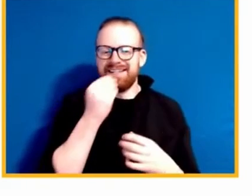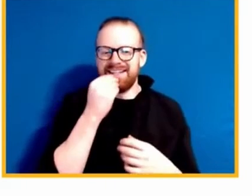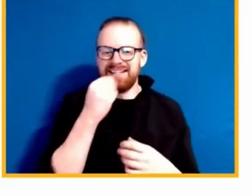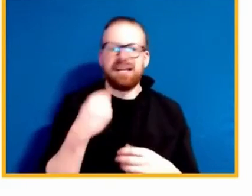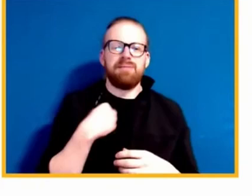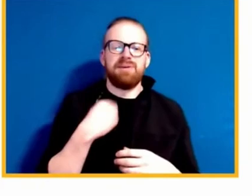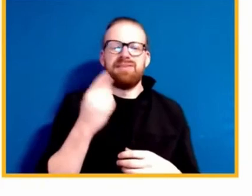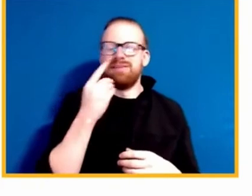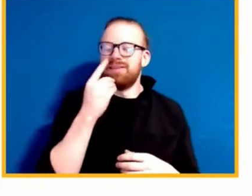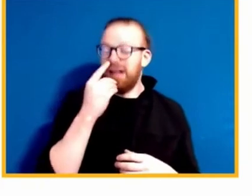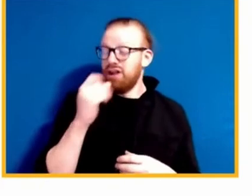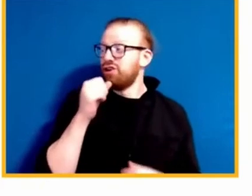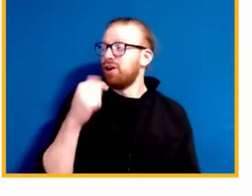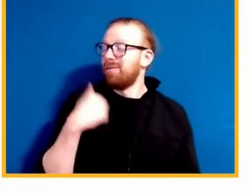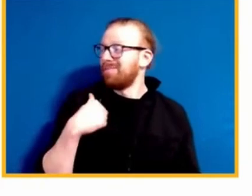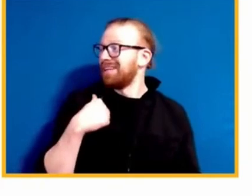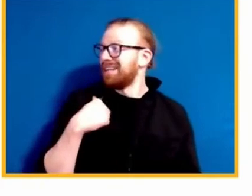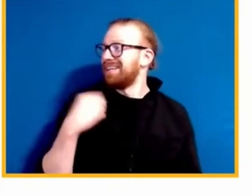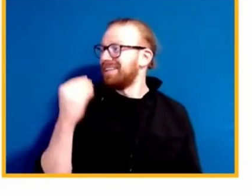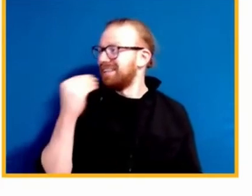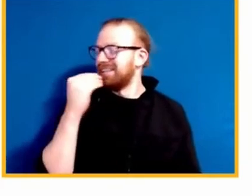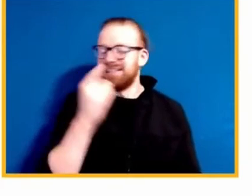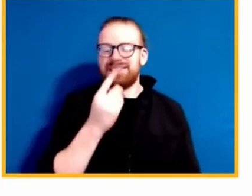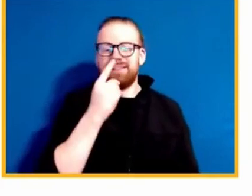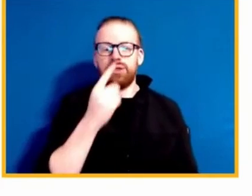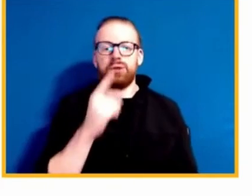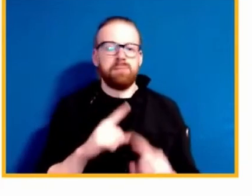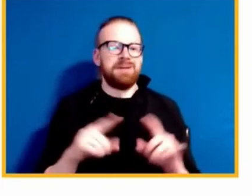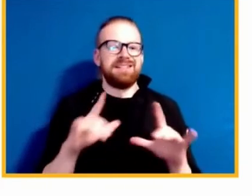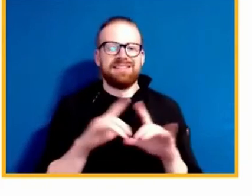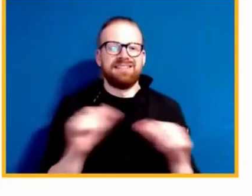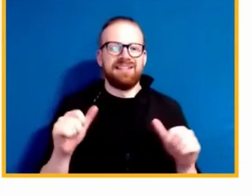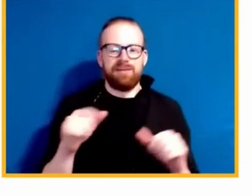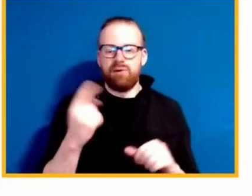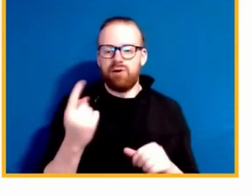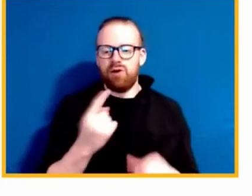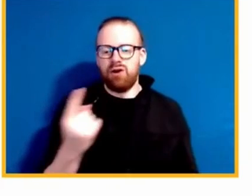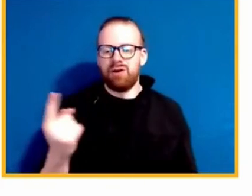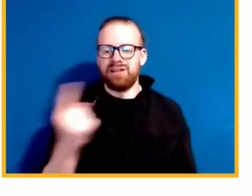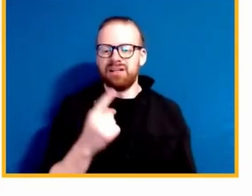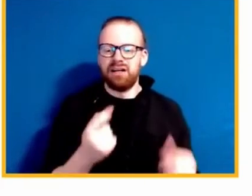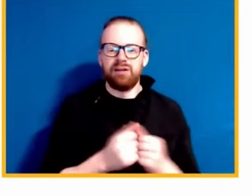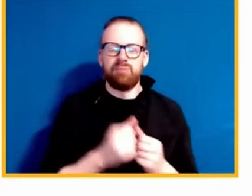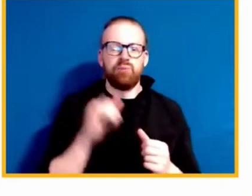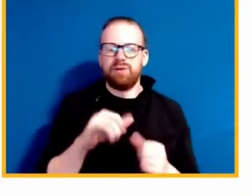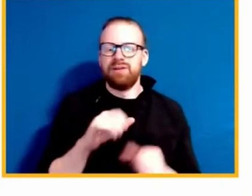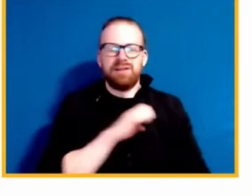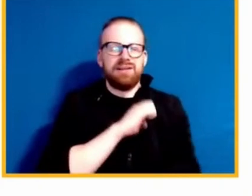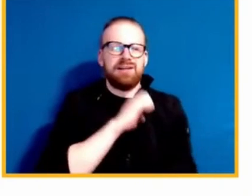for dinner instead of, you know, me having dinner. But at the same time, they always come with that fearsome energy